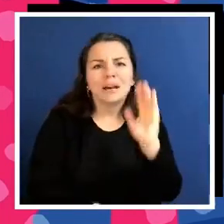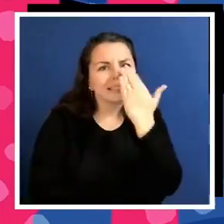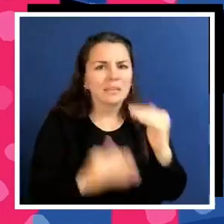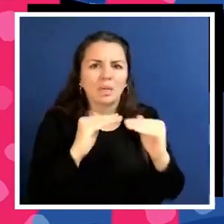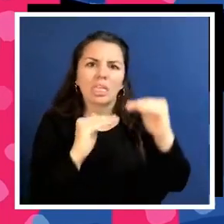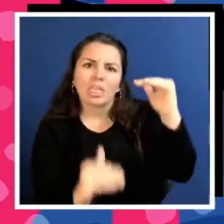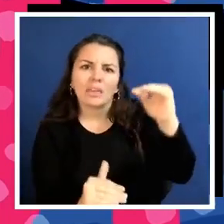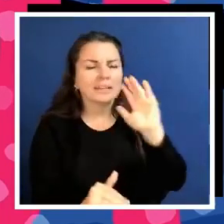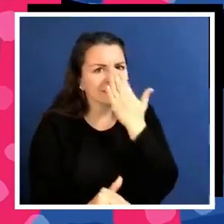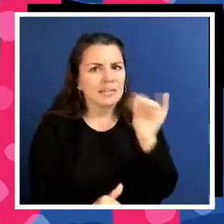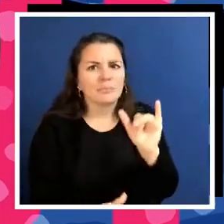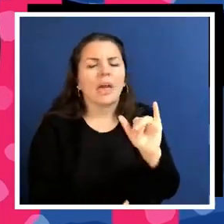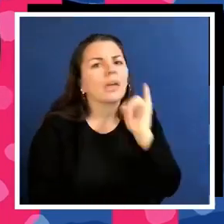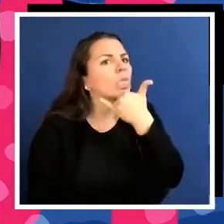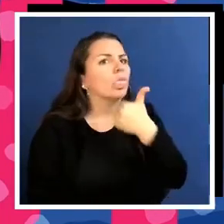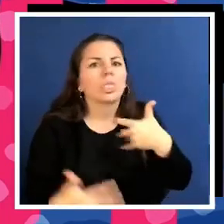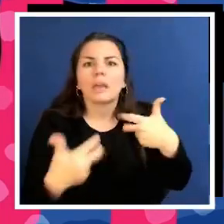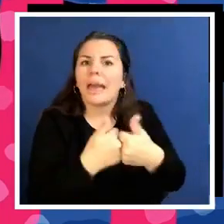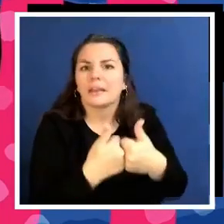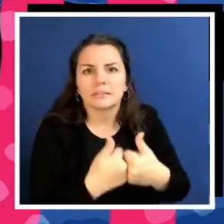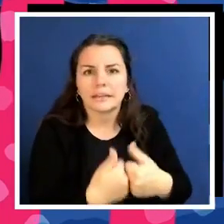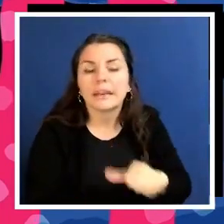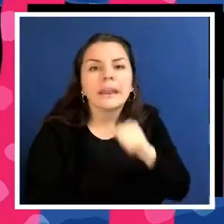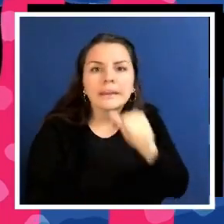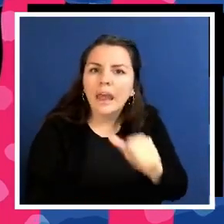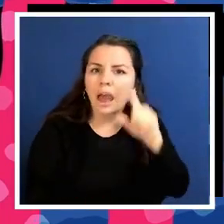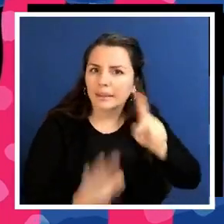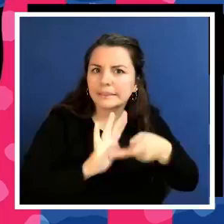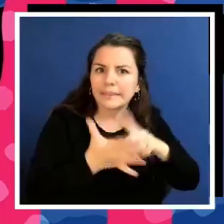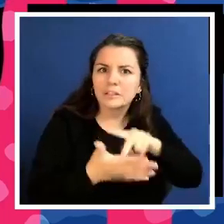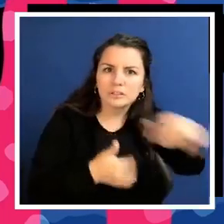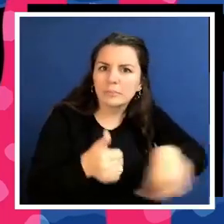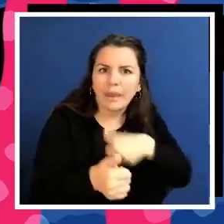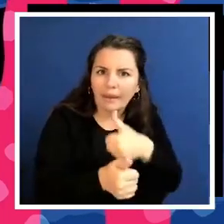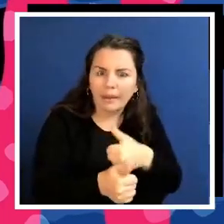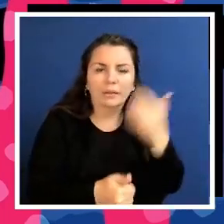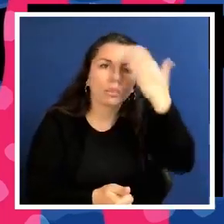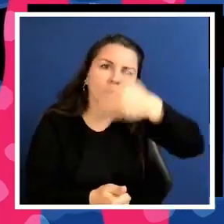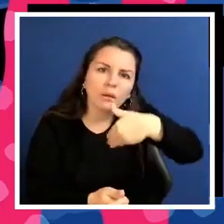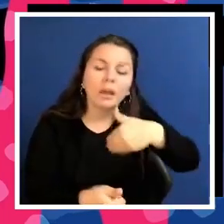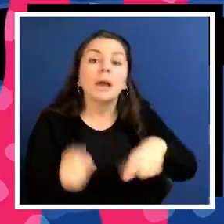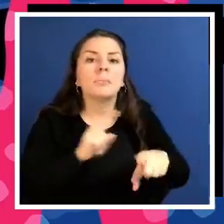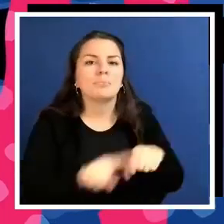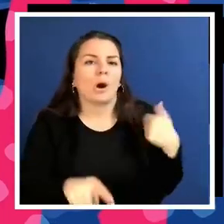FAR TOO OFTEN, WE TELL STORIES ABOUT INEQUALITY THAT ARE